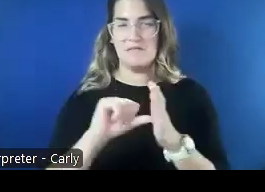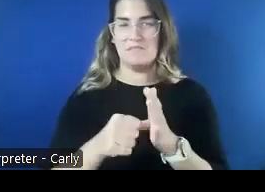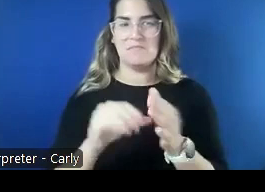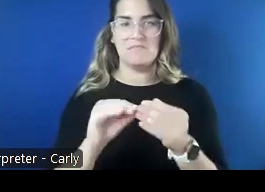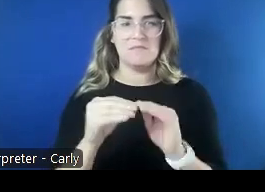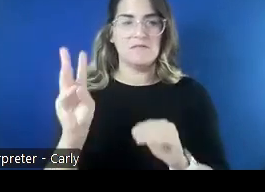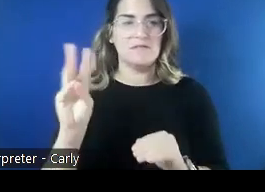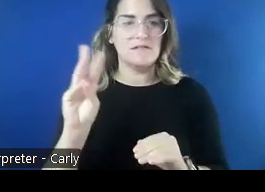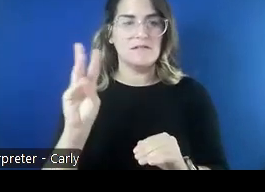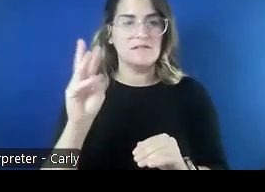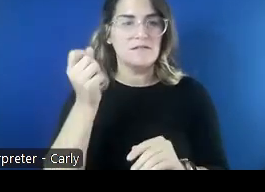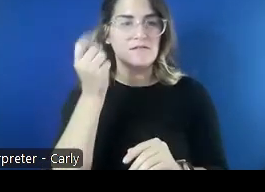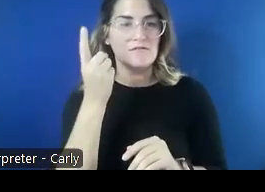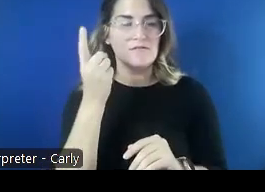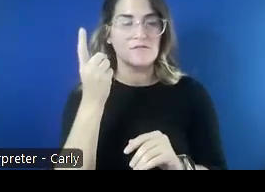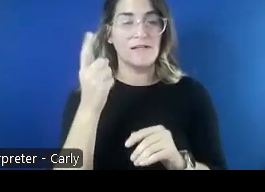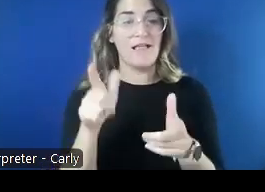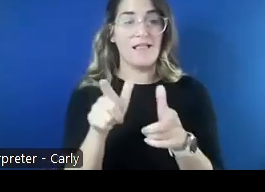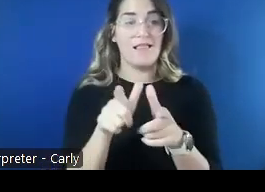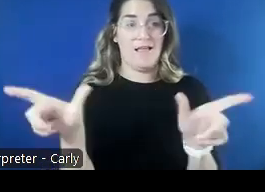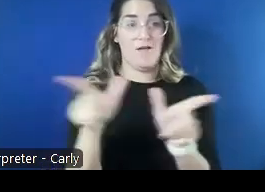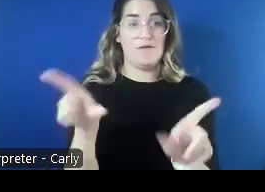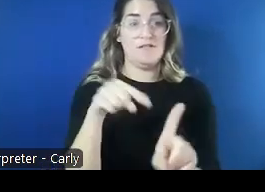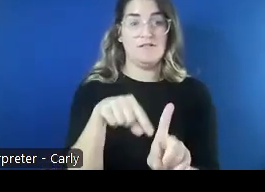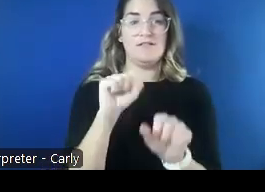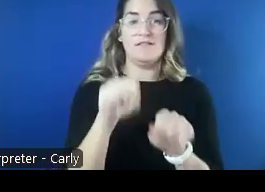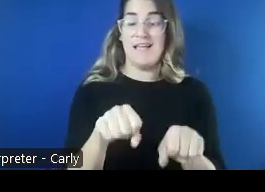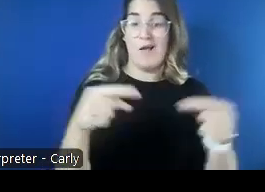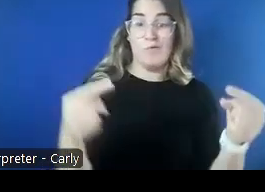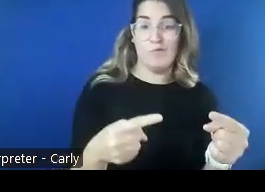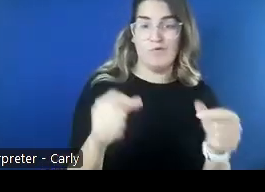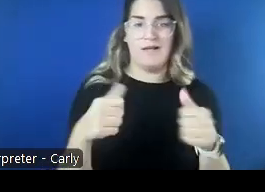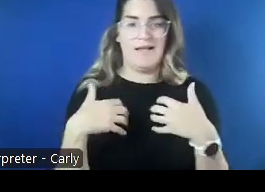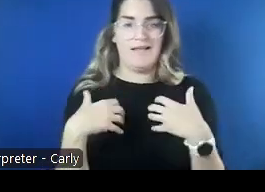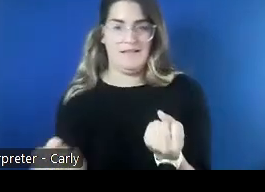so there's power in language right and in different modes of non-verbal communication